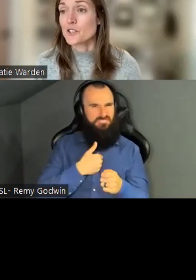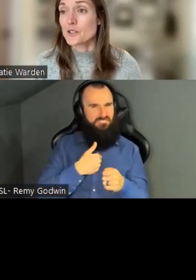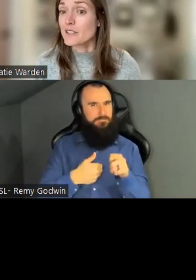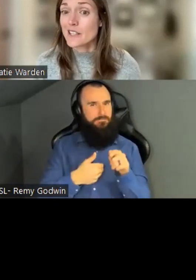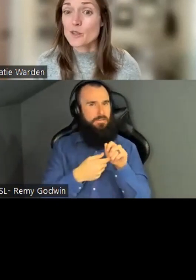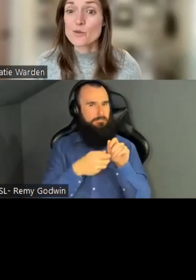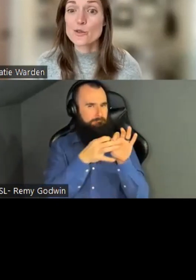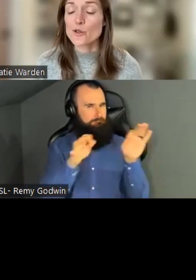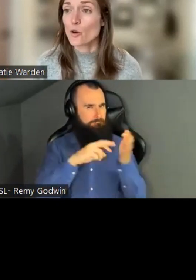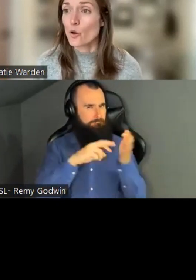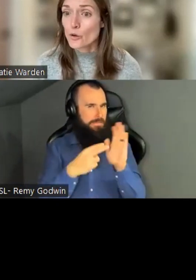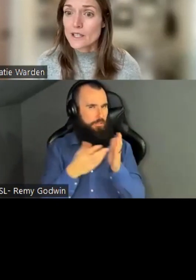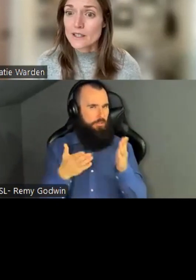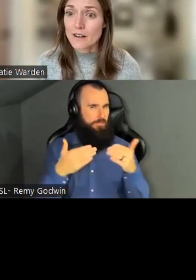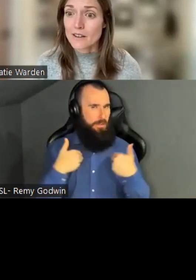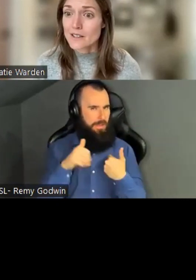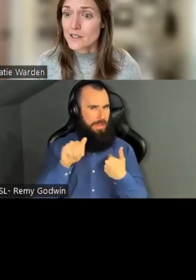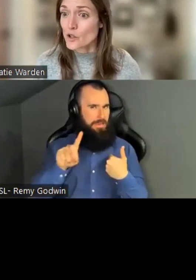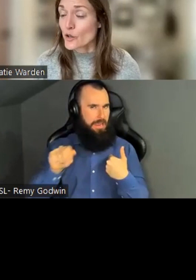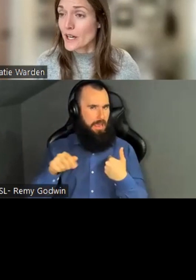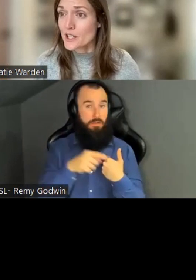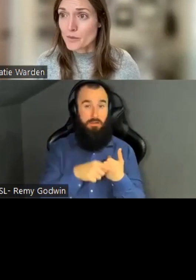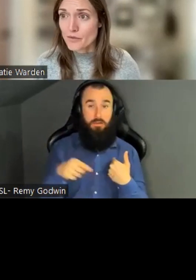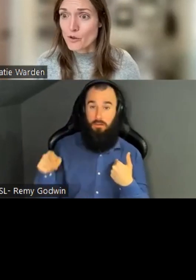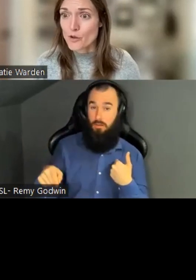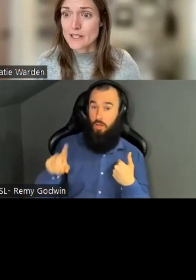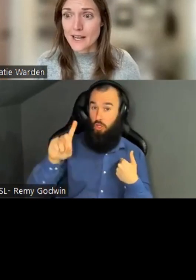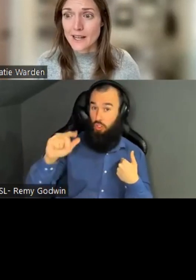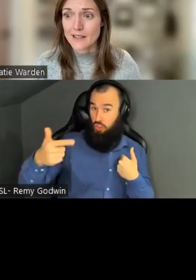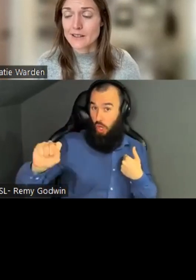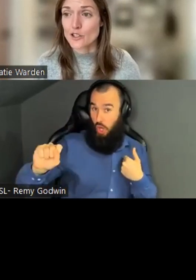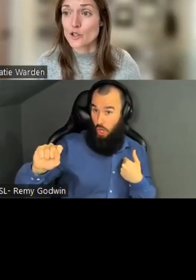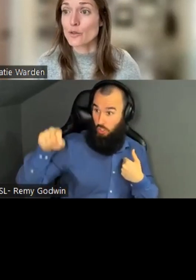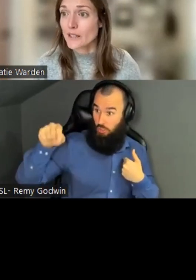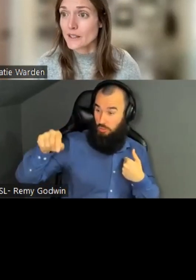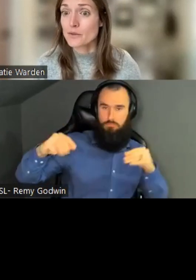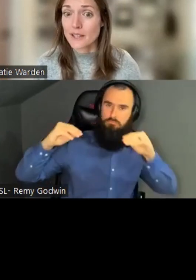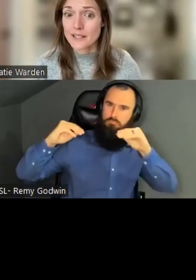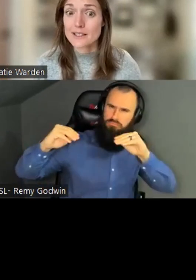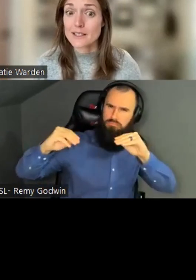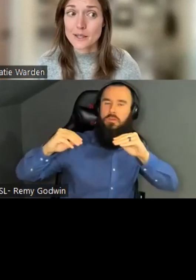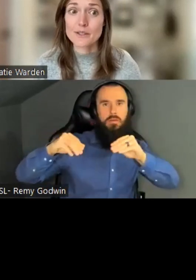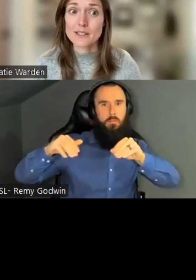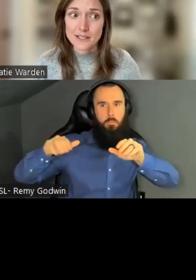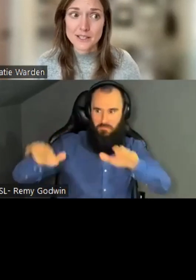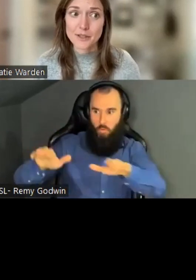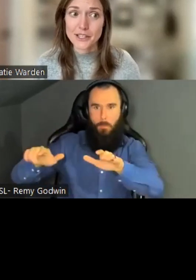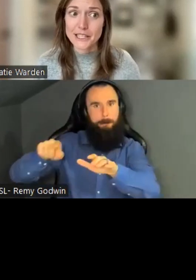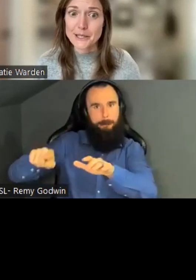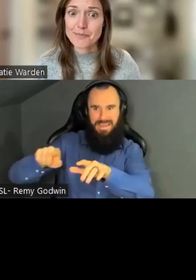Service animals are only dogs, trained to perform a task directly related to someone's disability.